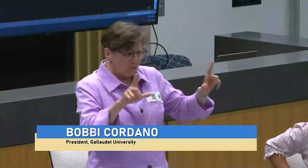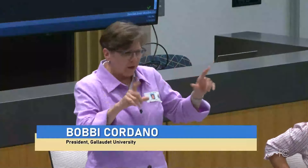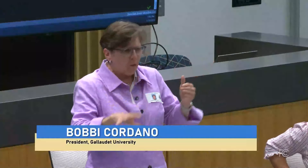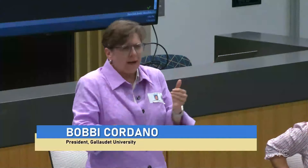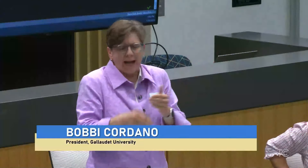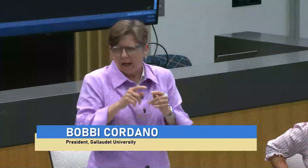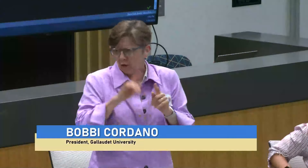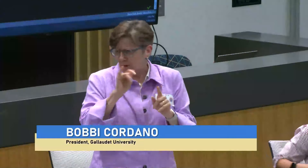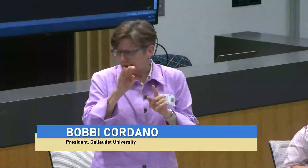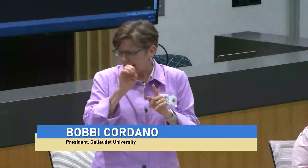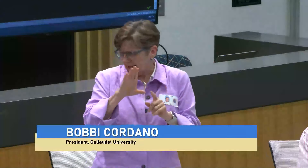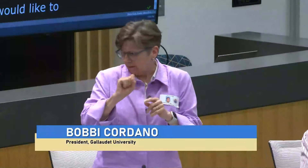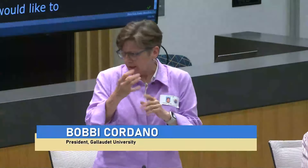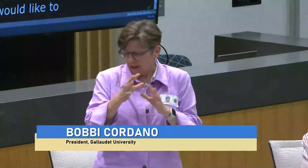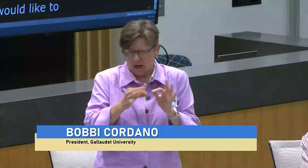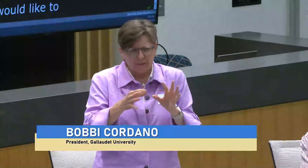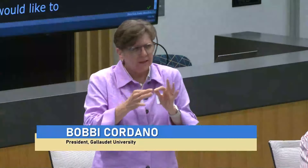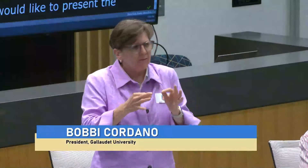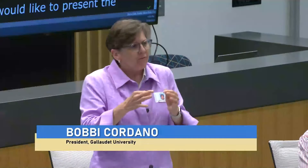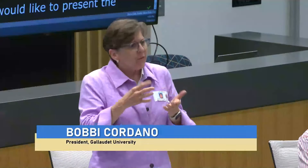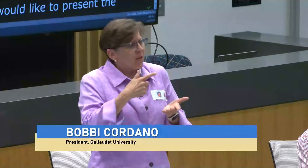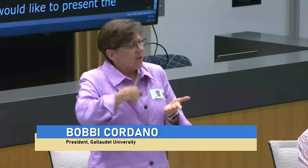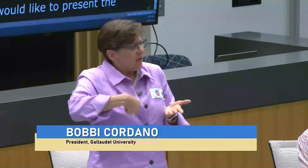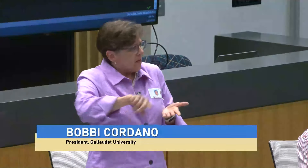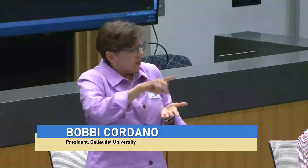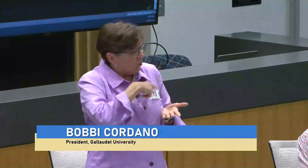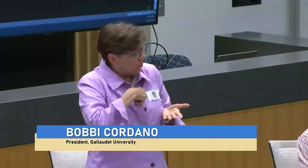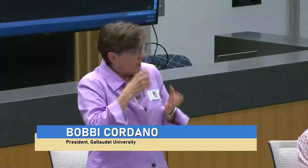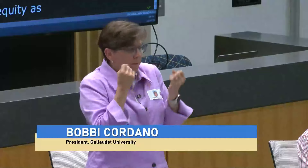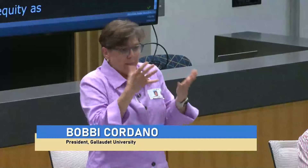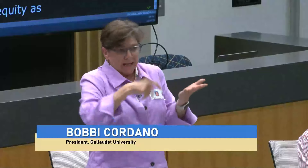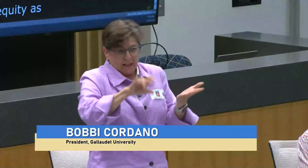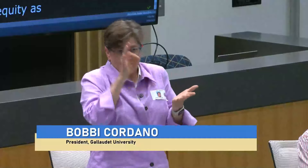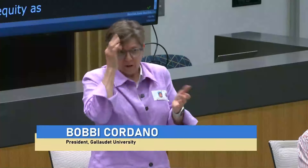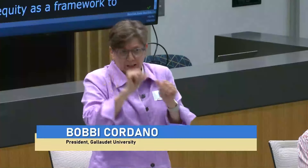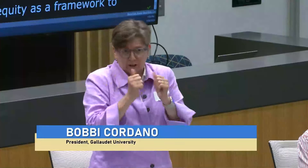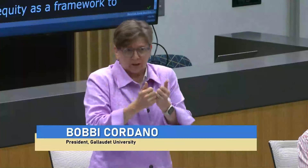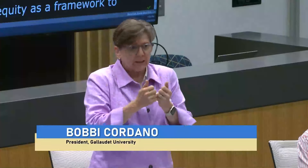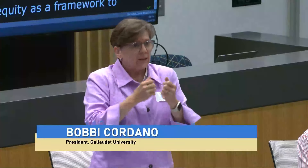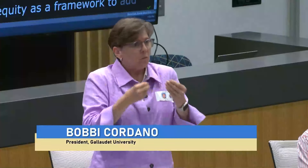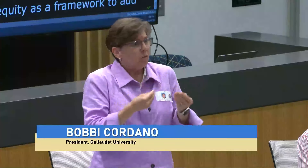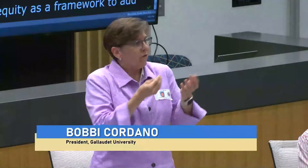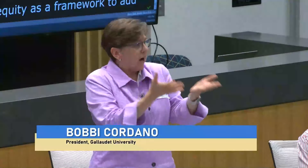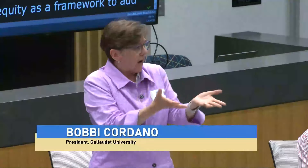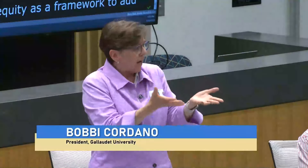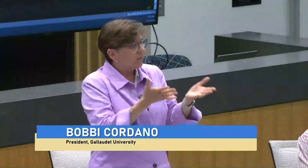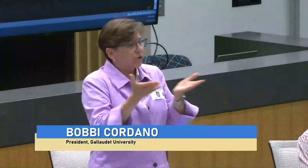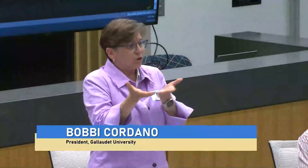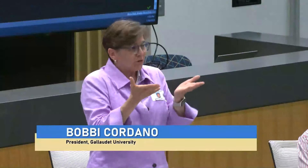SAY I THINK THE ARGUMENT HAS ALREADY BEEN PRESENTED WHY DVC IS SO IMPORTANT BUT I WOULD LIKE TO ADD SOME ADDITIONAL THOUGHTS TODAY.